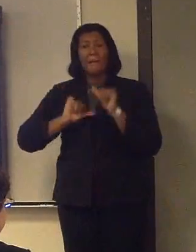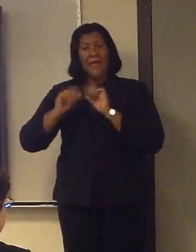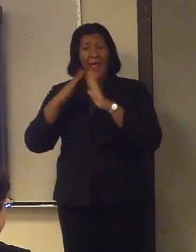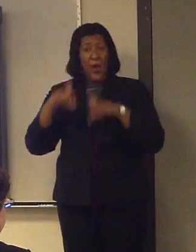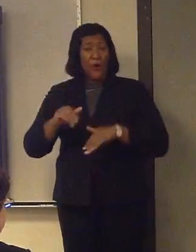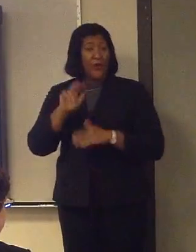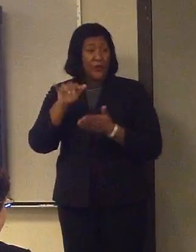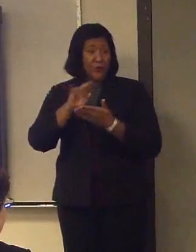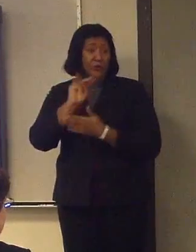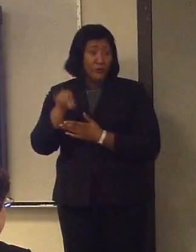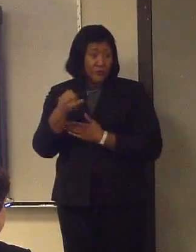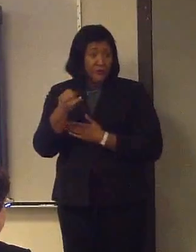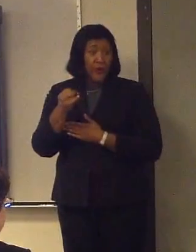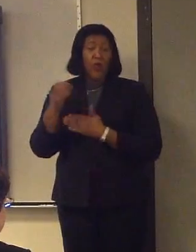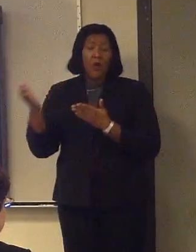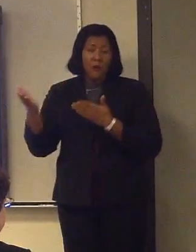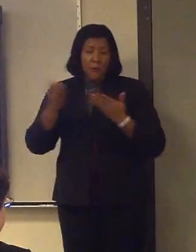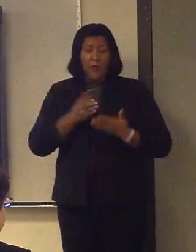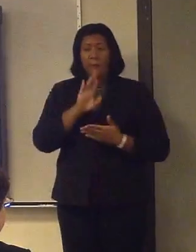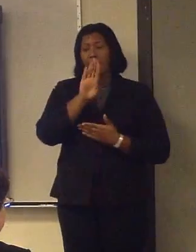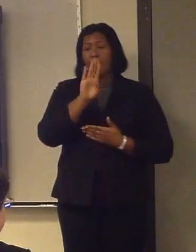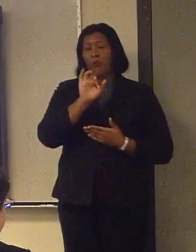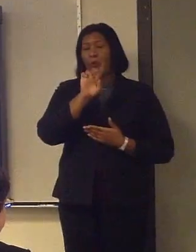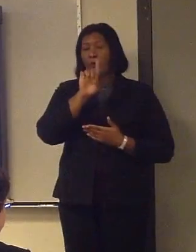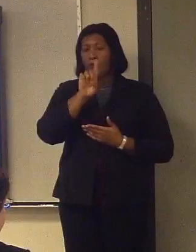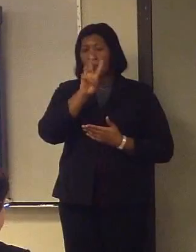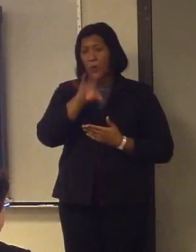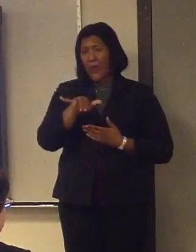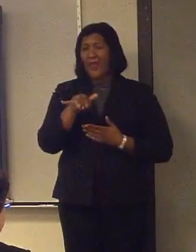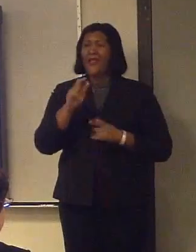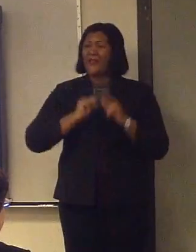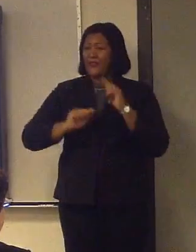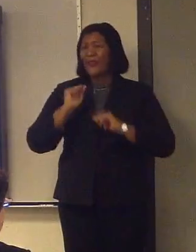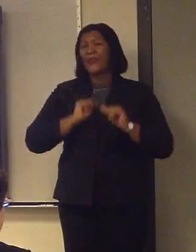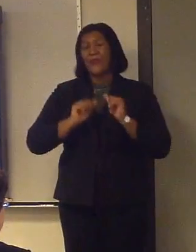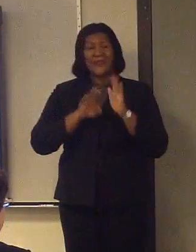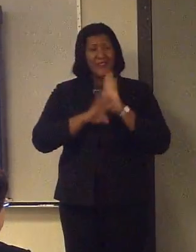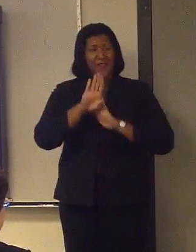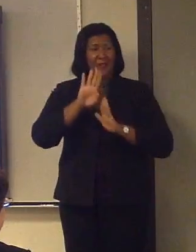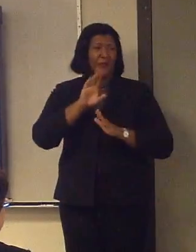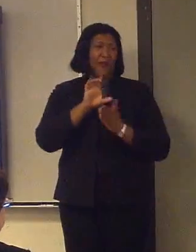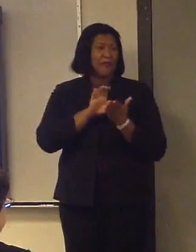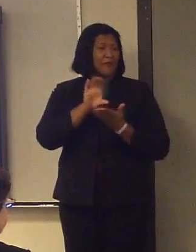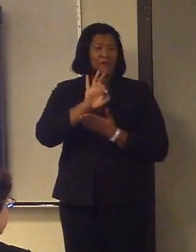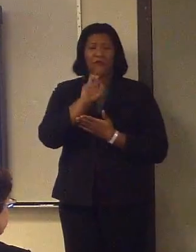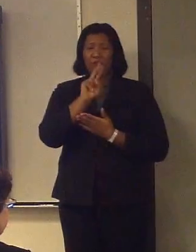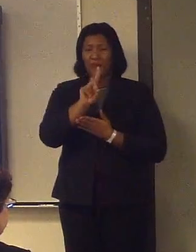then brought to Broadway by the Theater Development Fund in 1997.